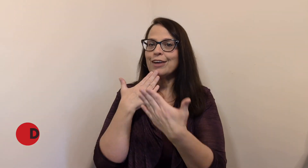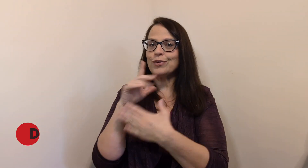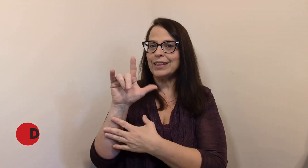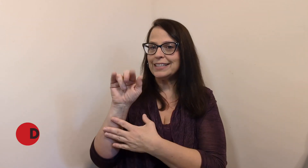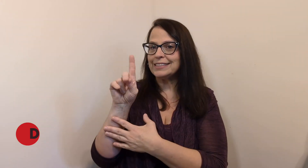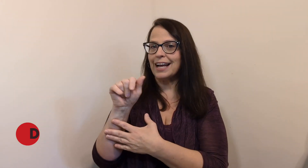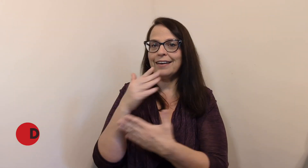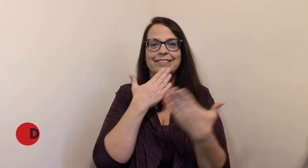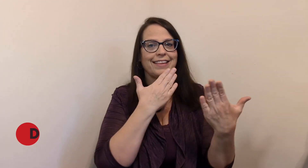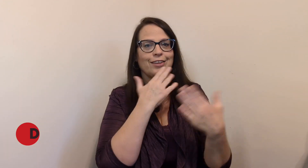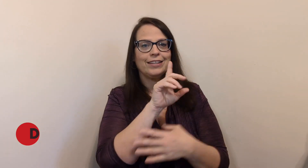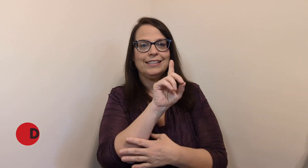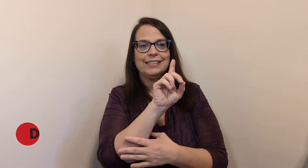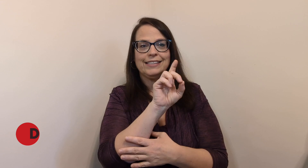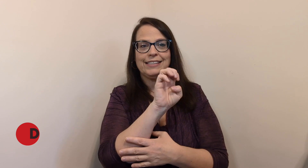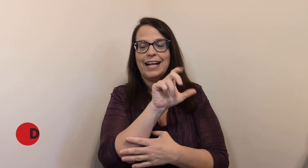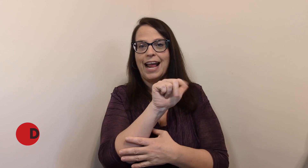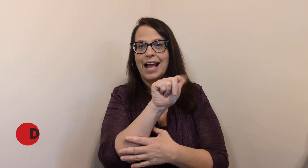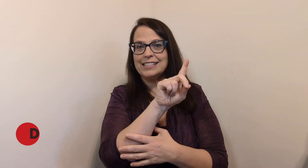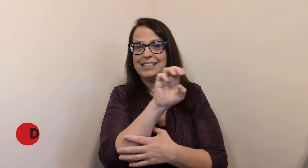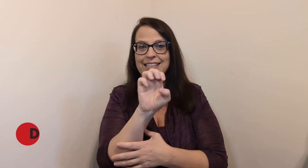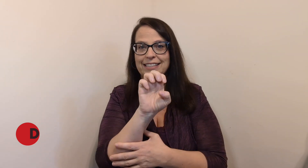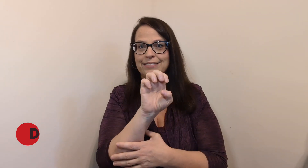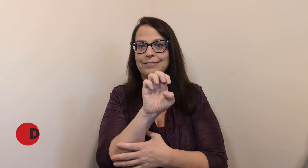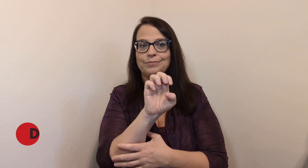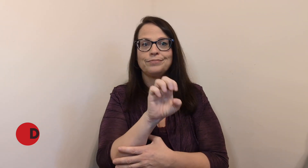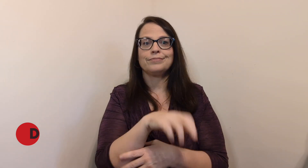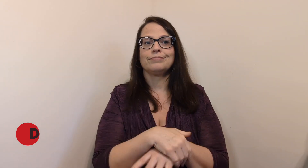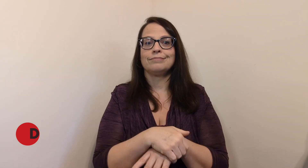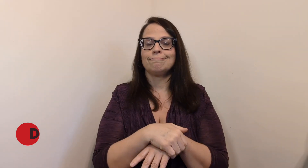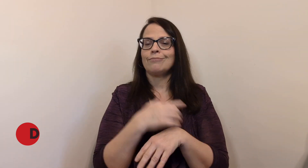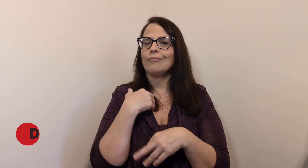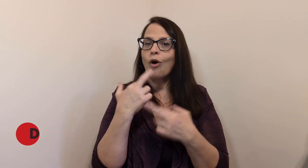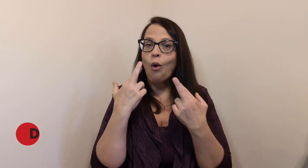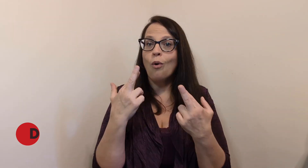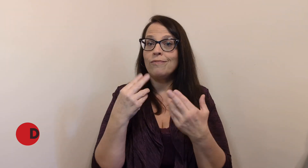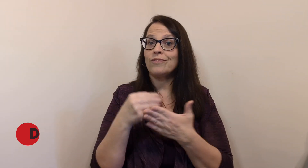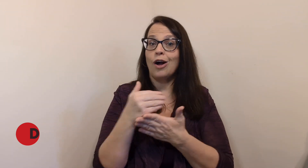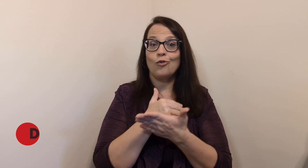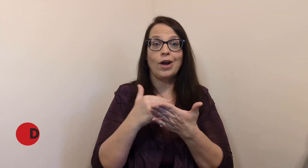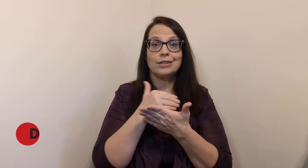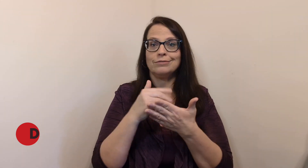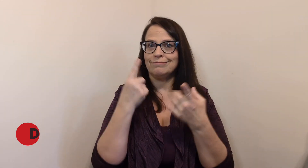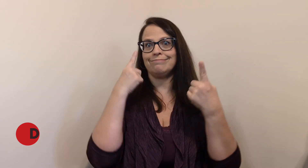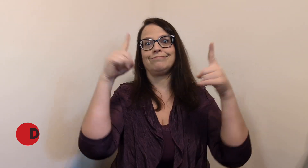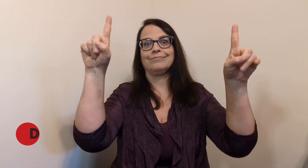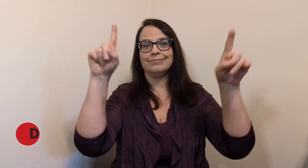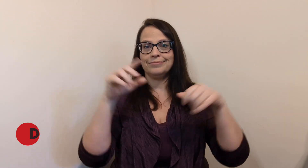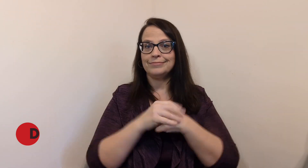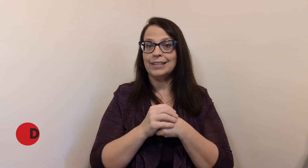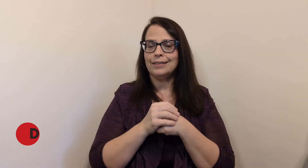[ROBYN]: Thanks Linda and Dellalee. I hope the fundraising is successful.